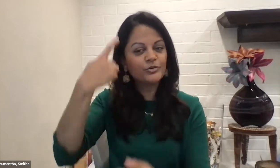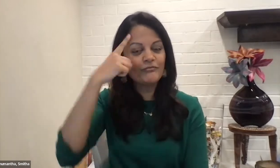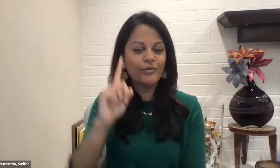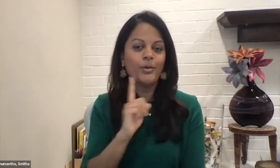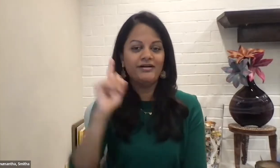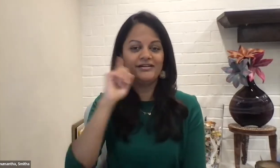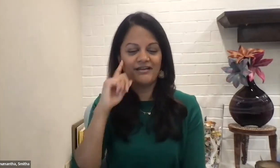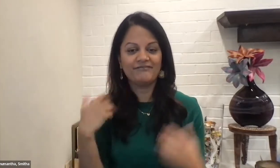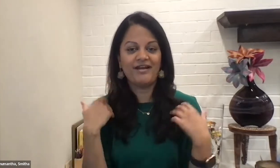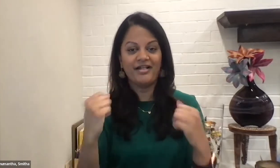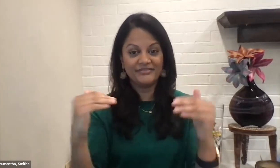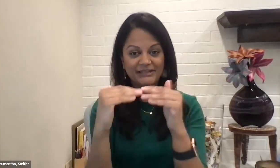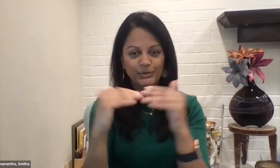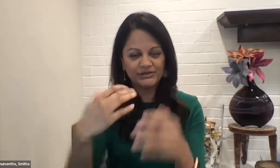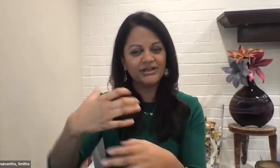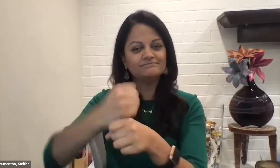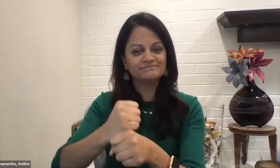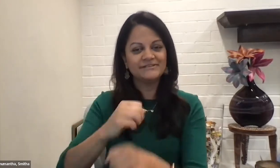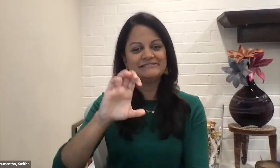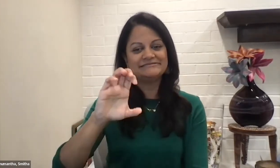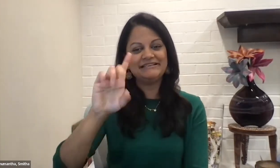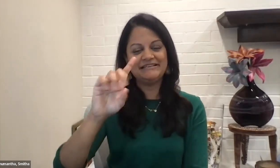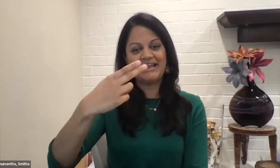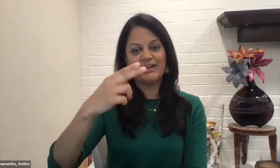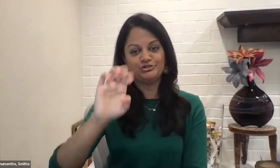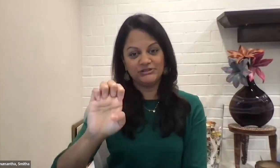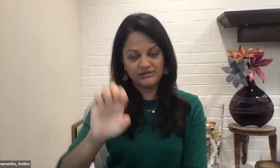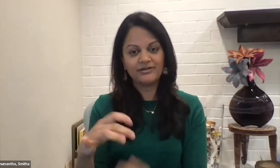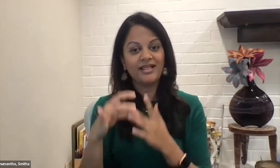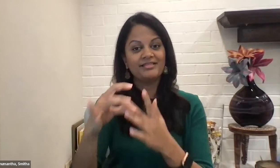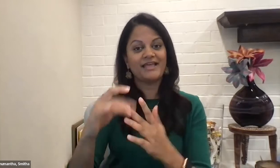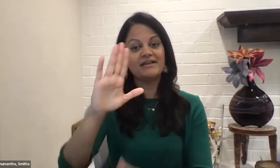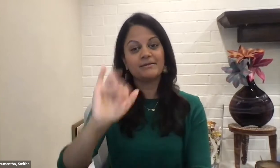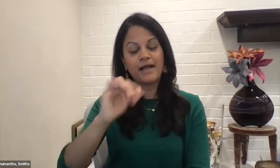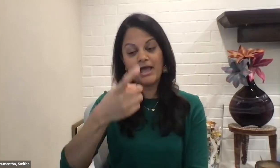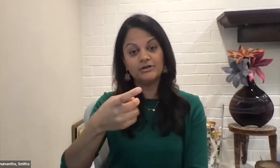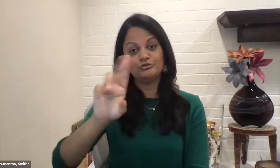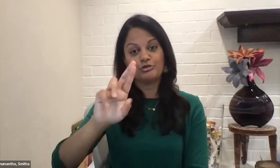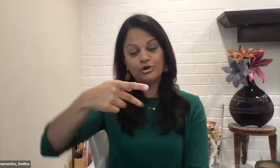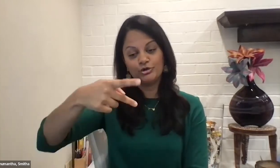I would first like to thank the Center for Deaf Health Equity, or CDHE,